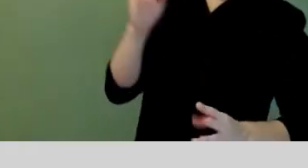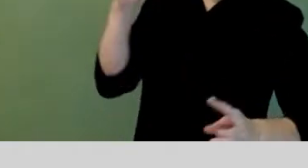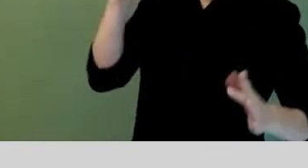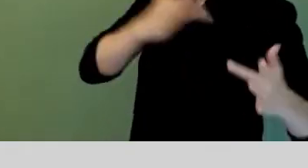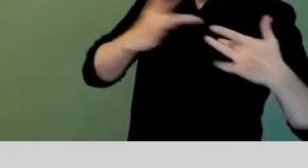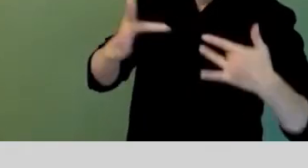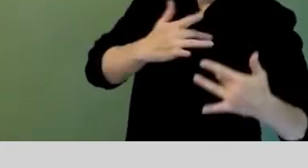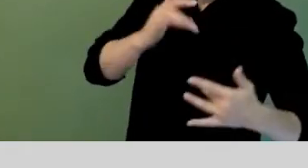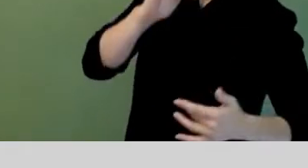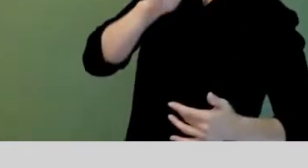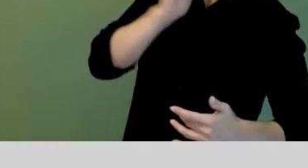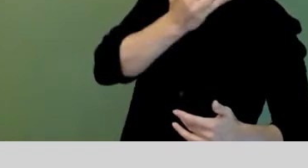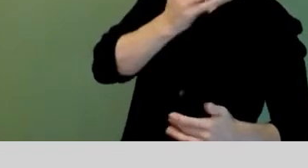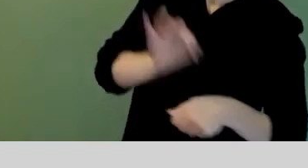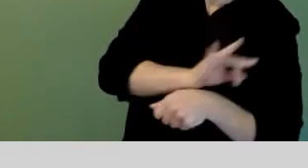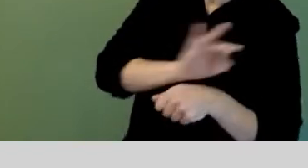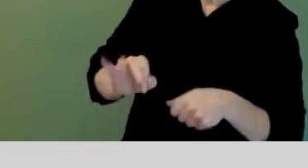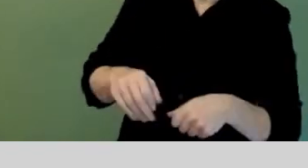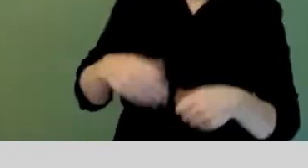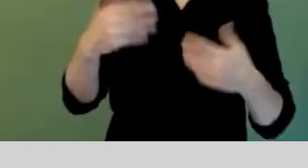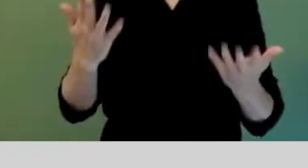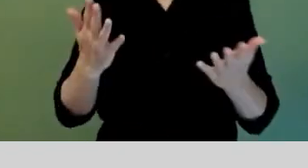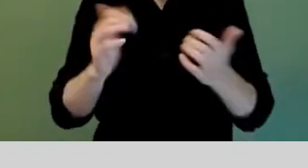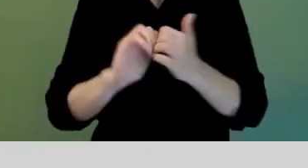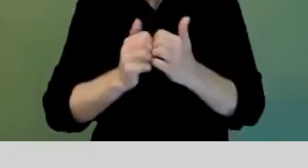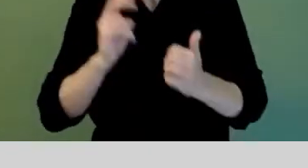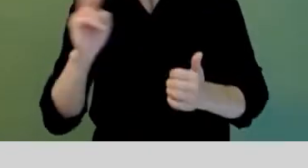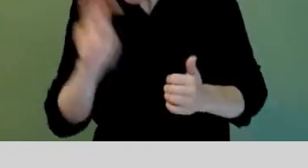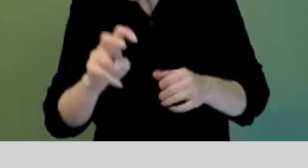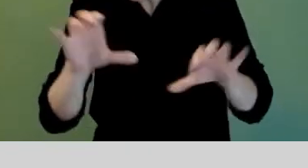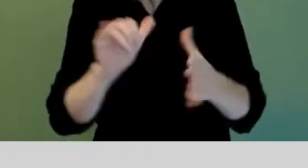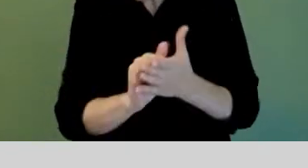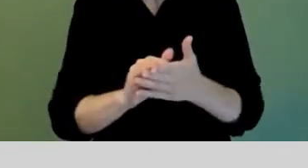is called namespaces. And namespaces as Tim Peters put it